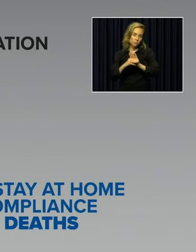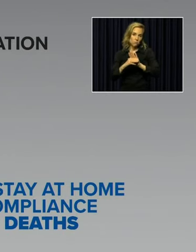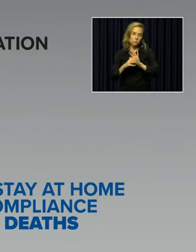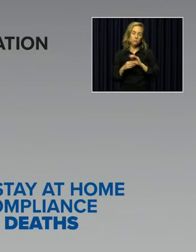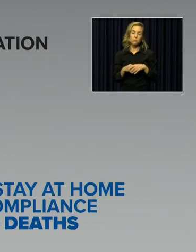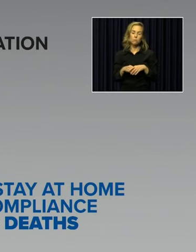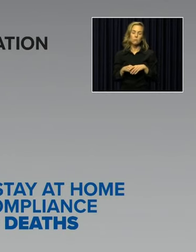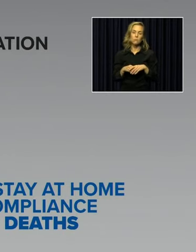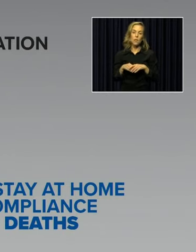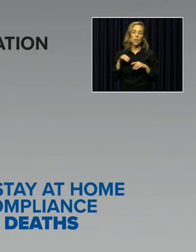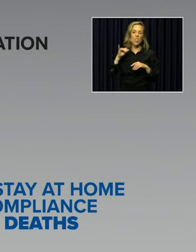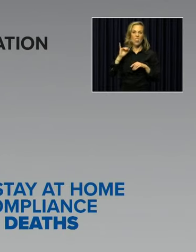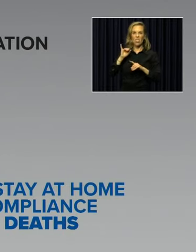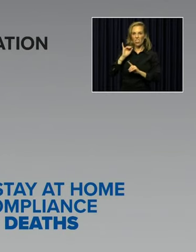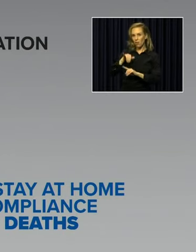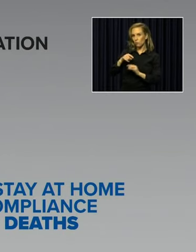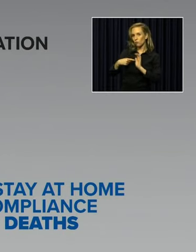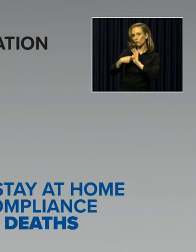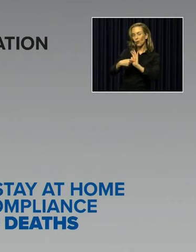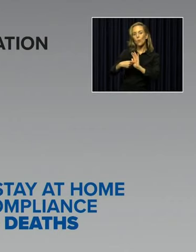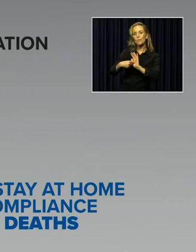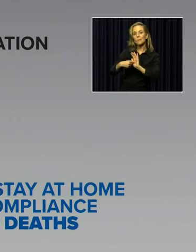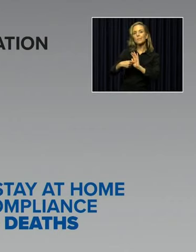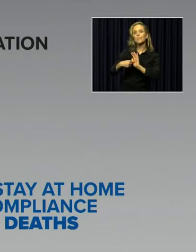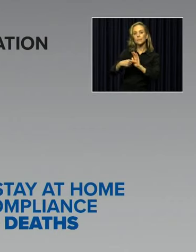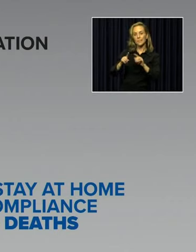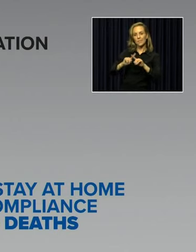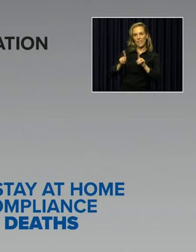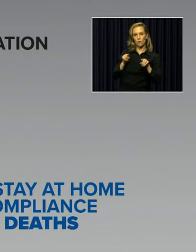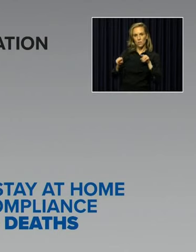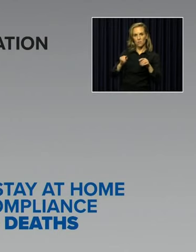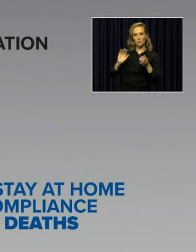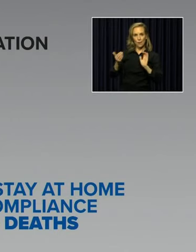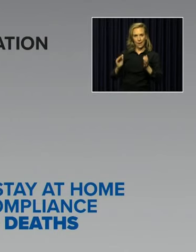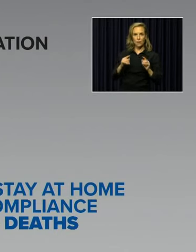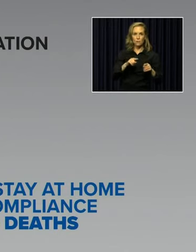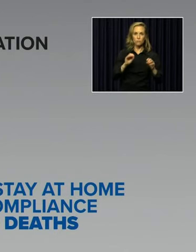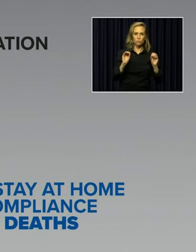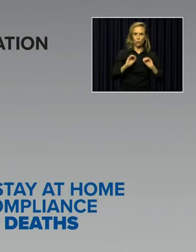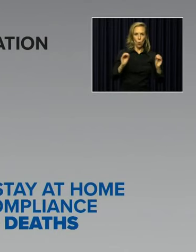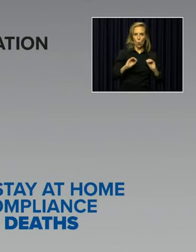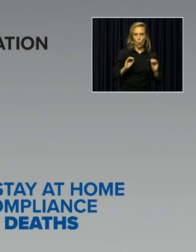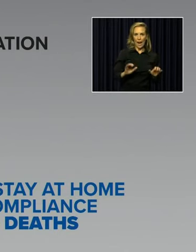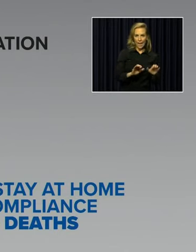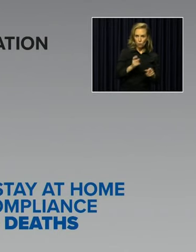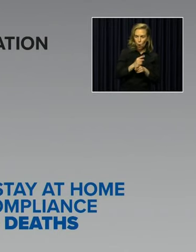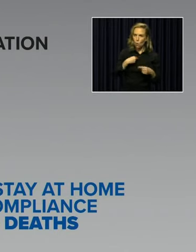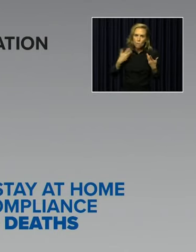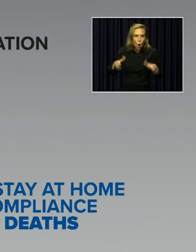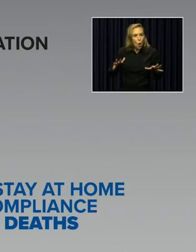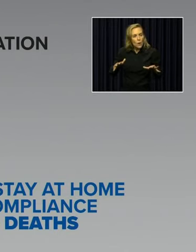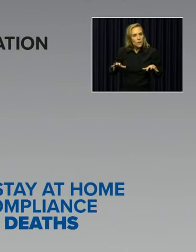THAT IS A SIGNIFICANT NUMBER OF PEOPLE.